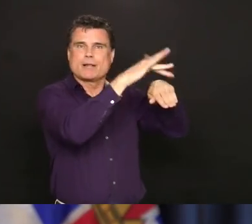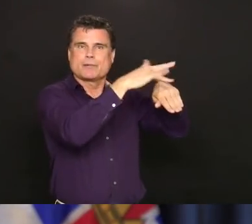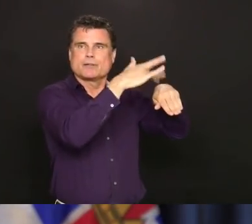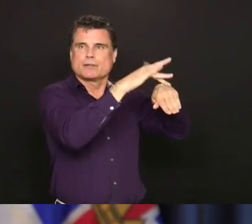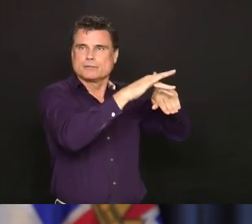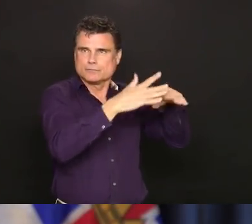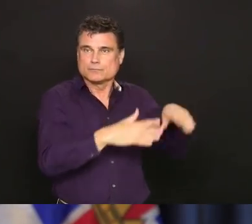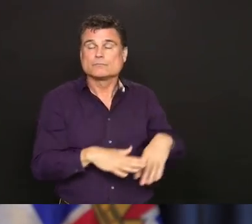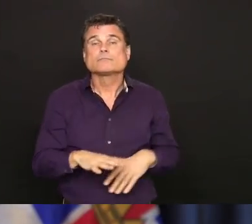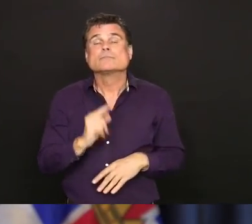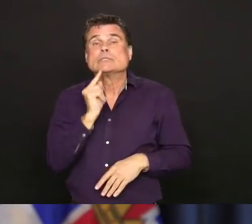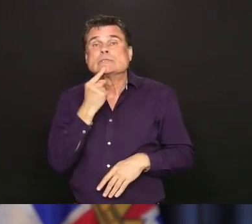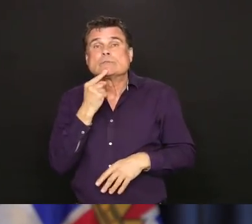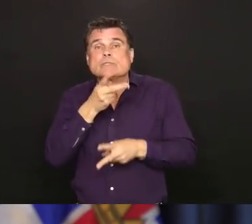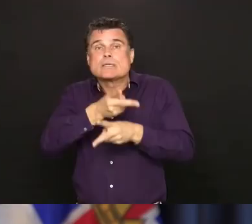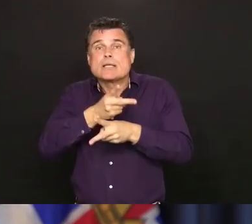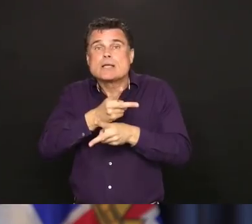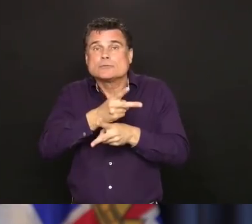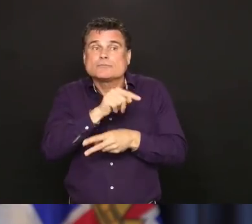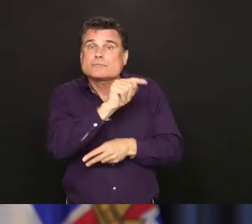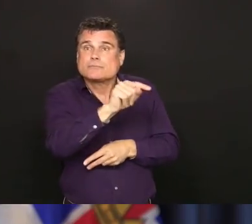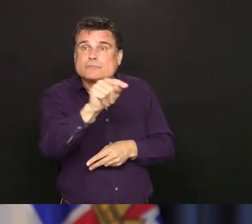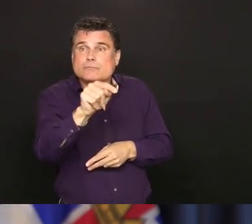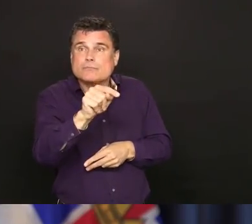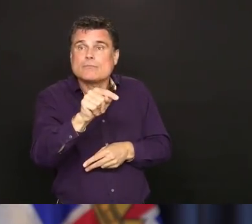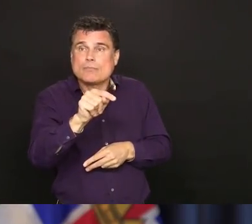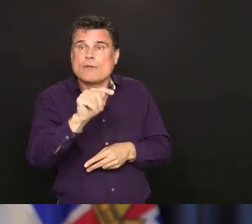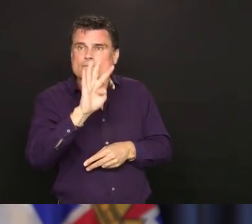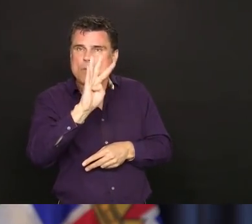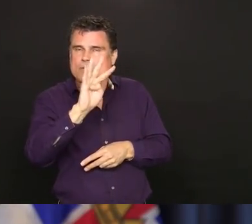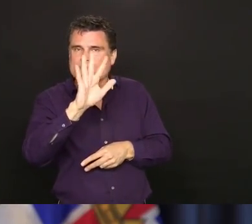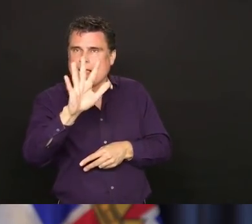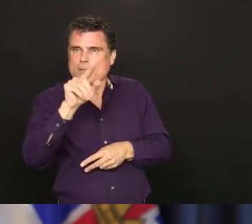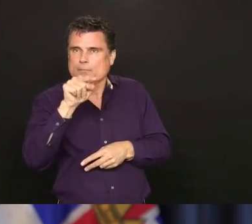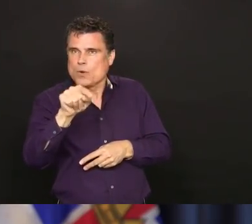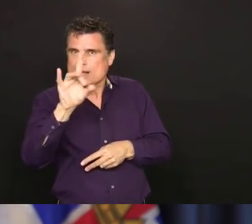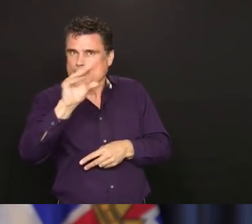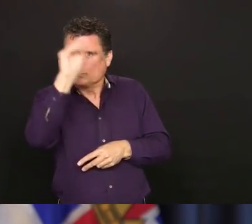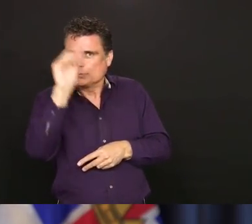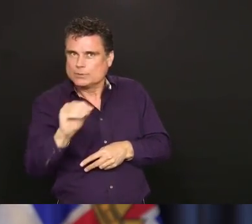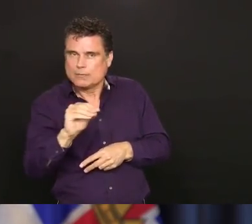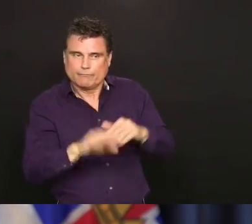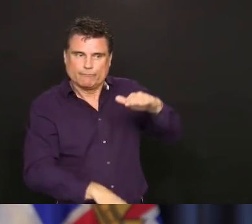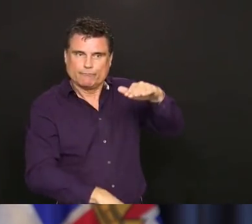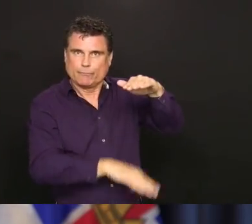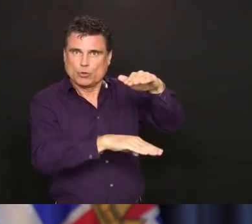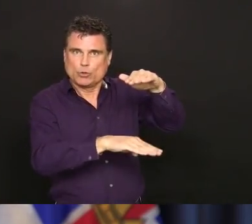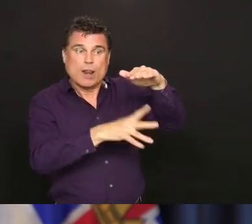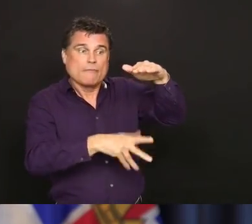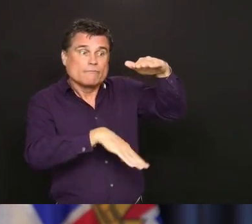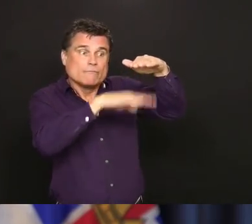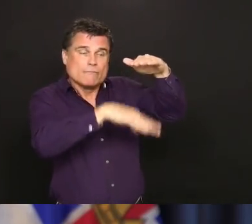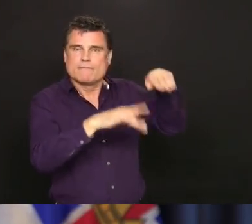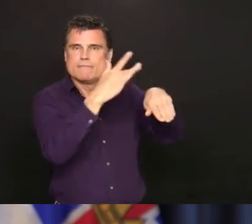Importantly, I want to talk briefly about emergency room visits. On March 9 there